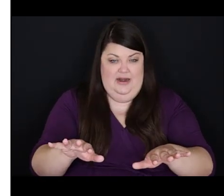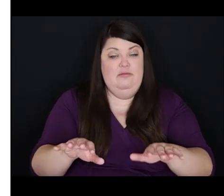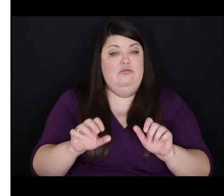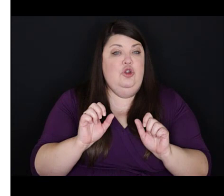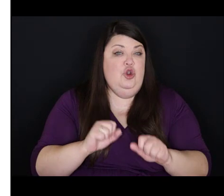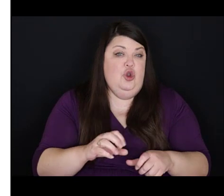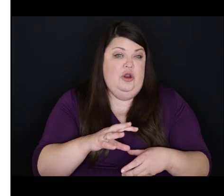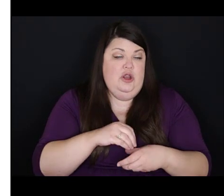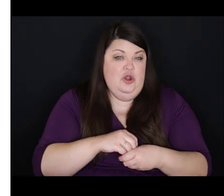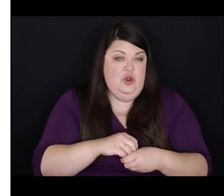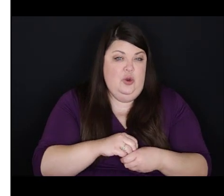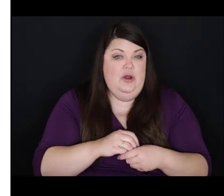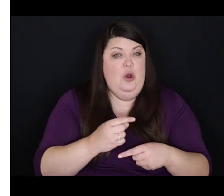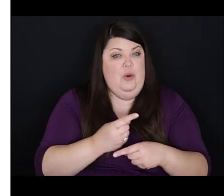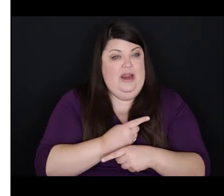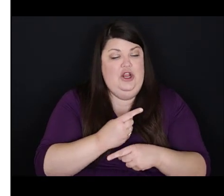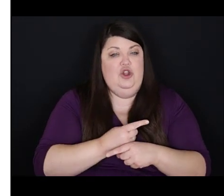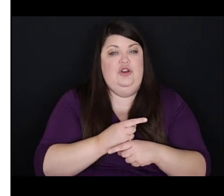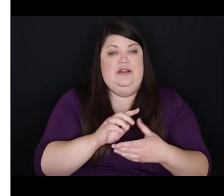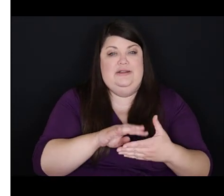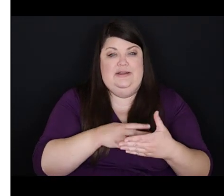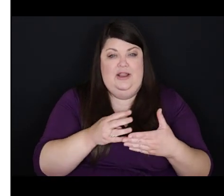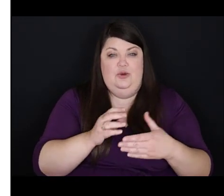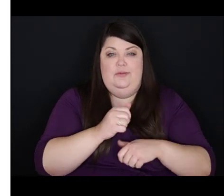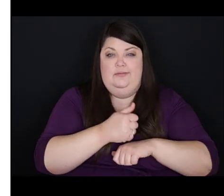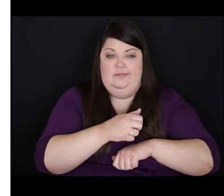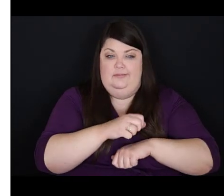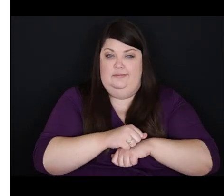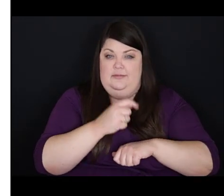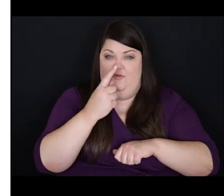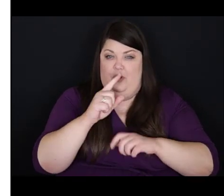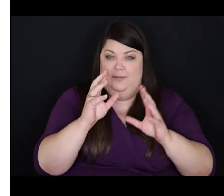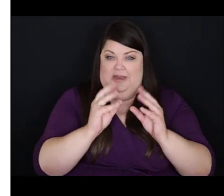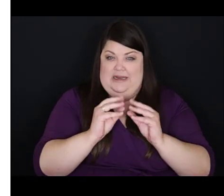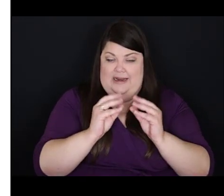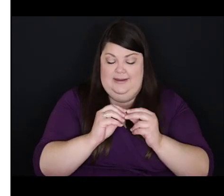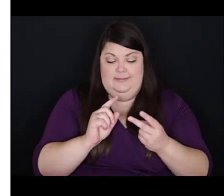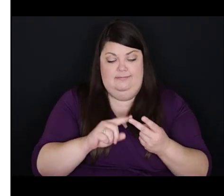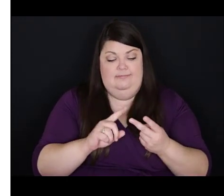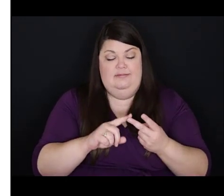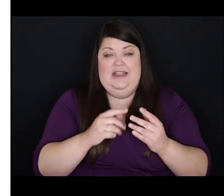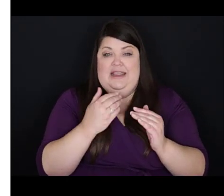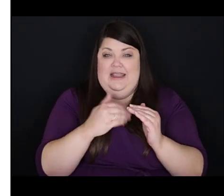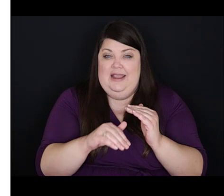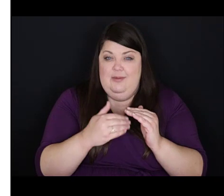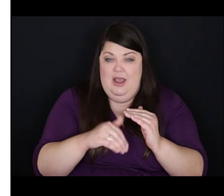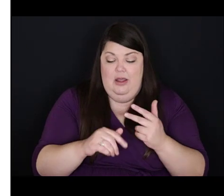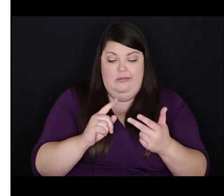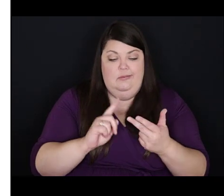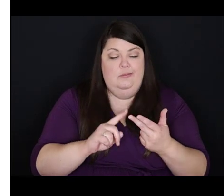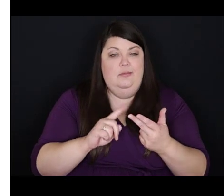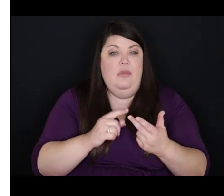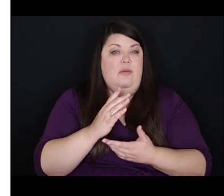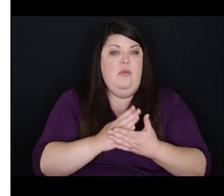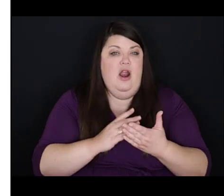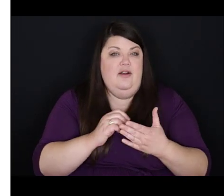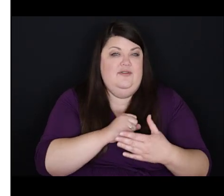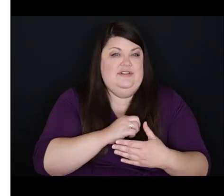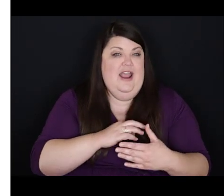at regularly scheduled meetings, via e-mail, or as part of staff training). “Significant